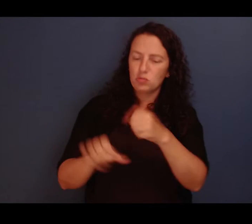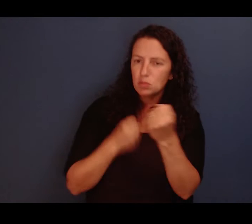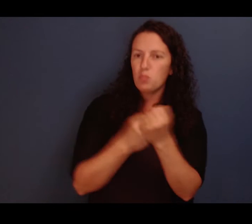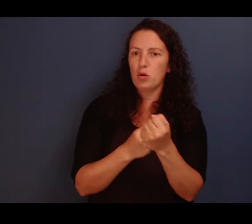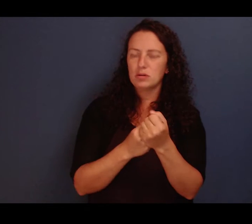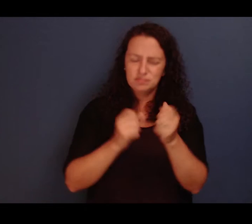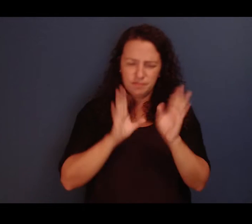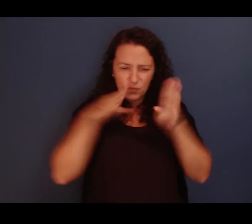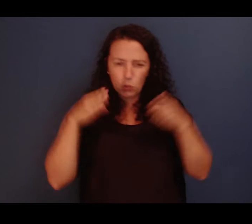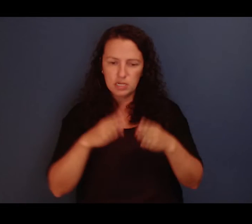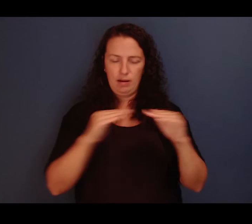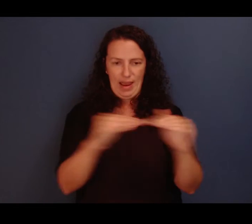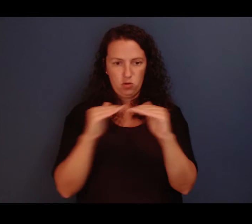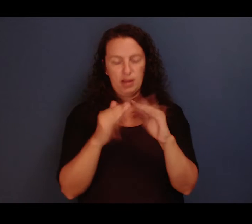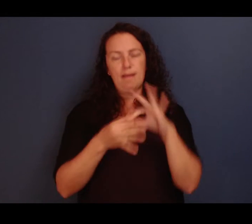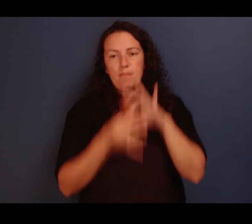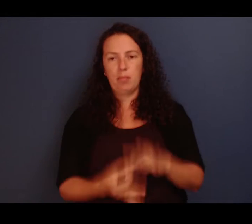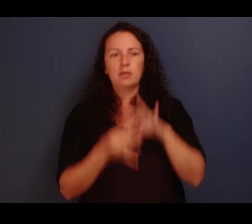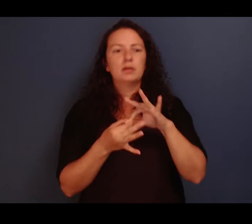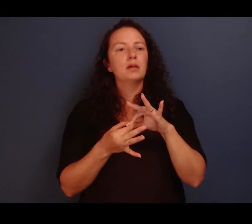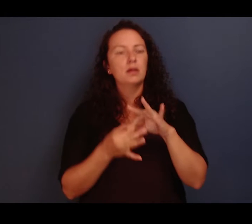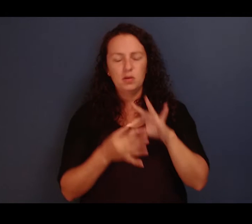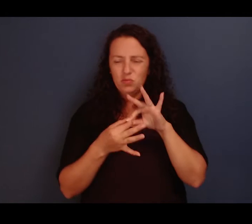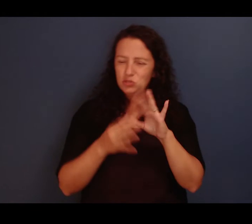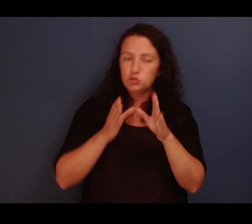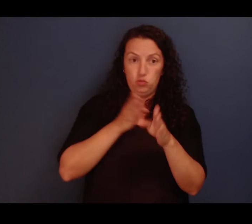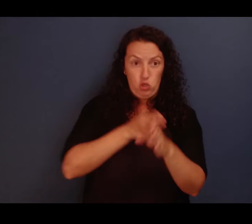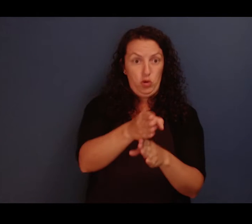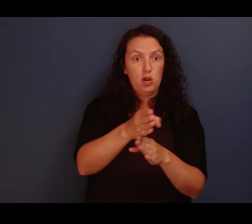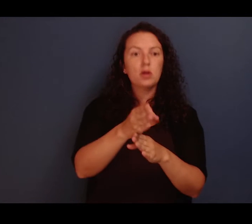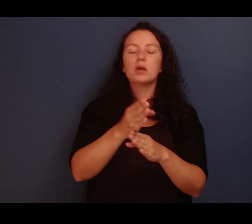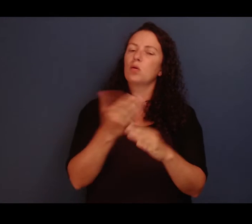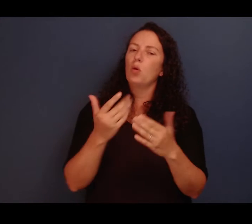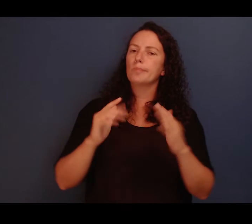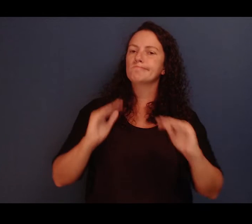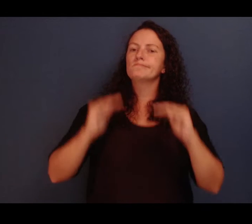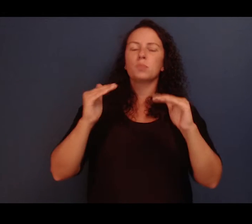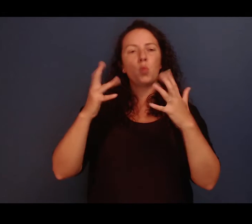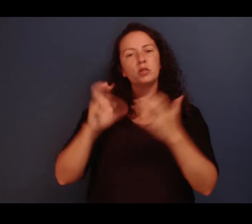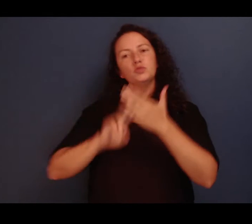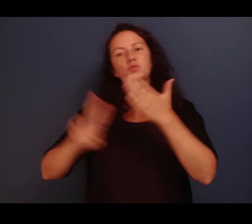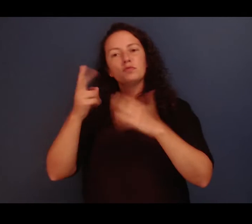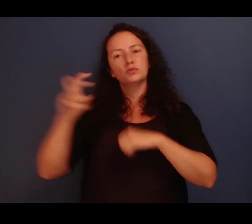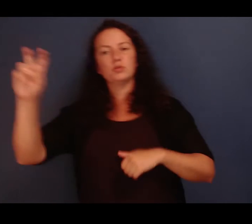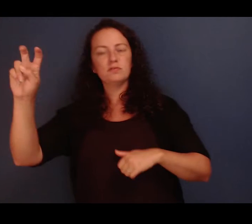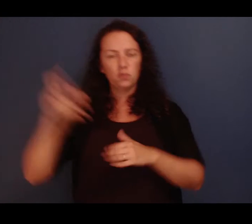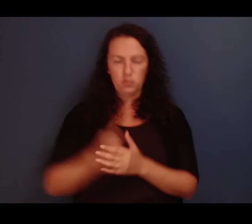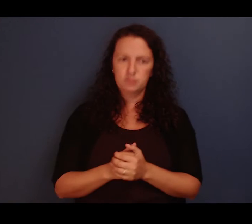to equity and belonging, and connection to career and/or upper degree transfer that our students need to be successful.